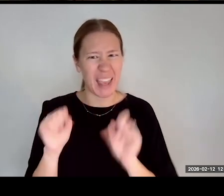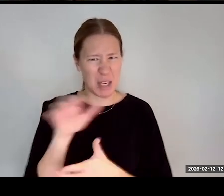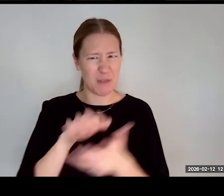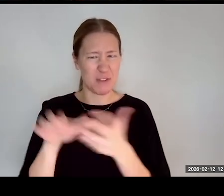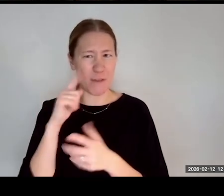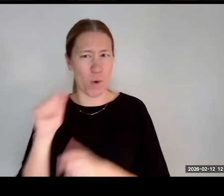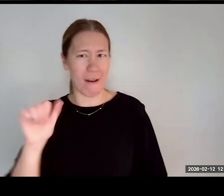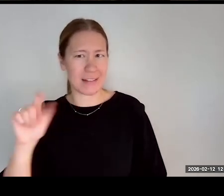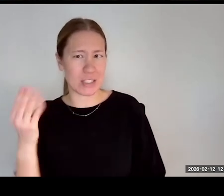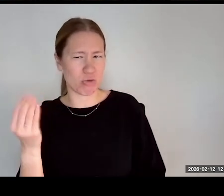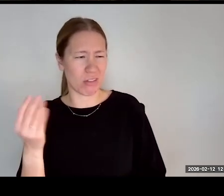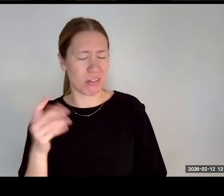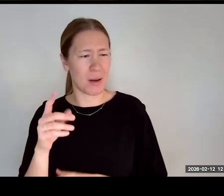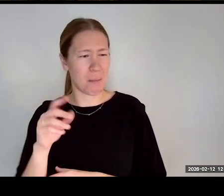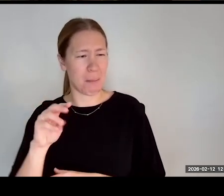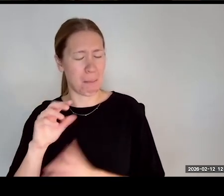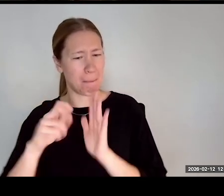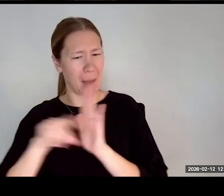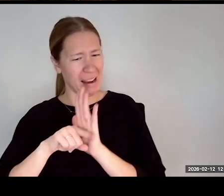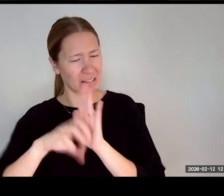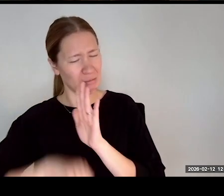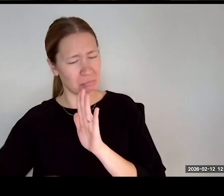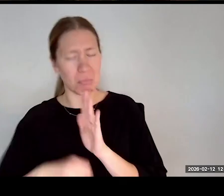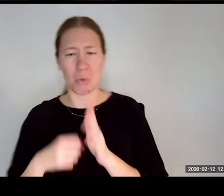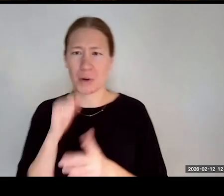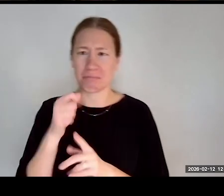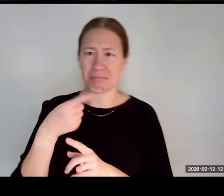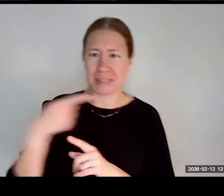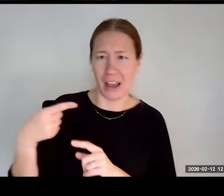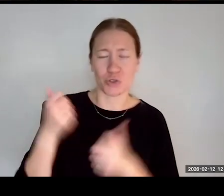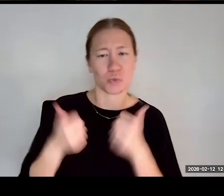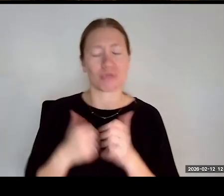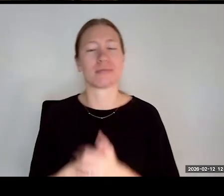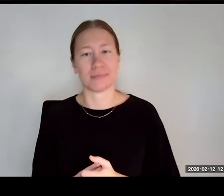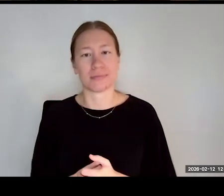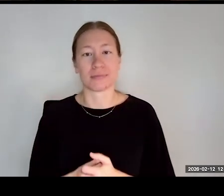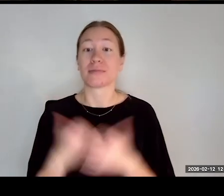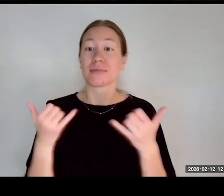Finally, the 10th element are our document properties, specifically the language and the title.